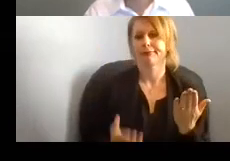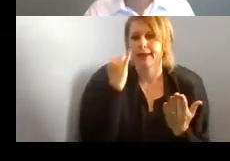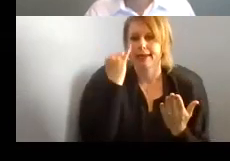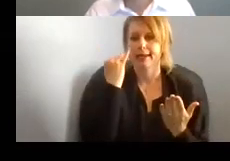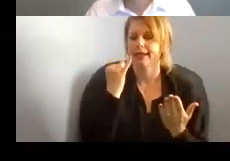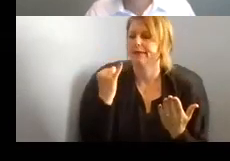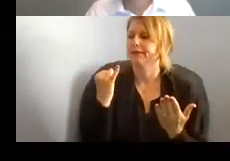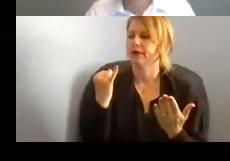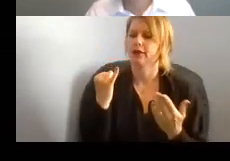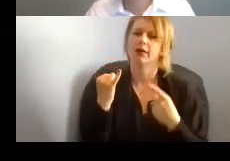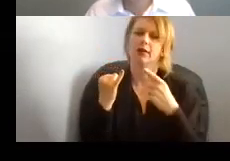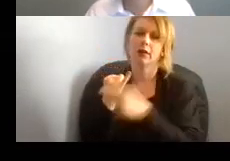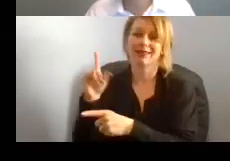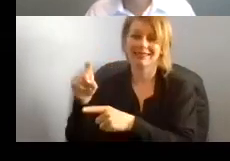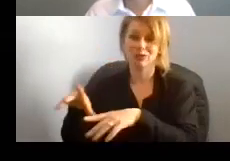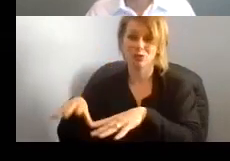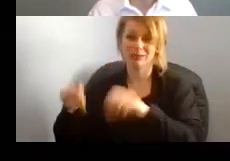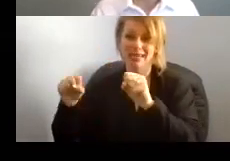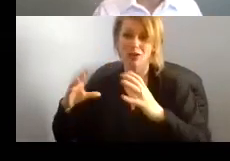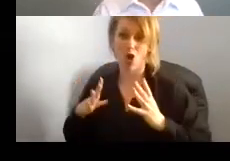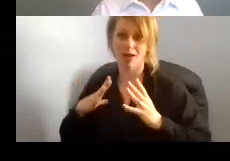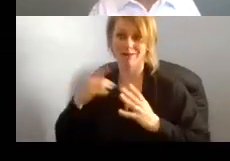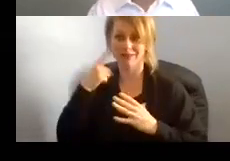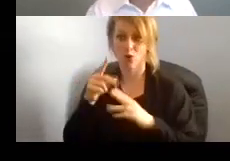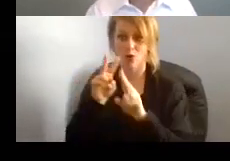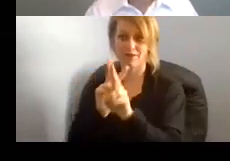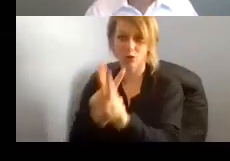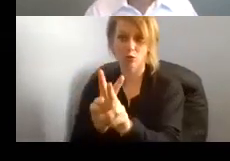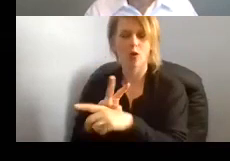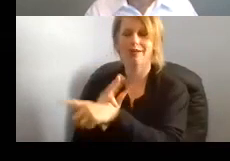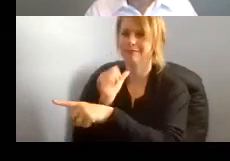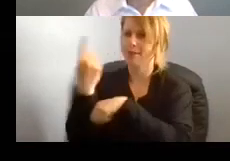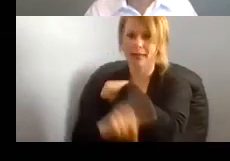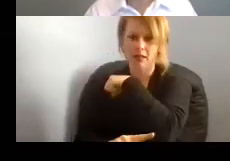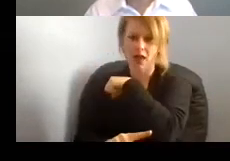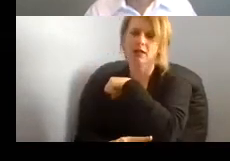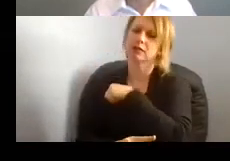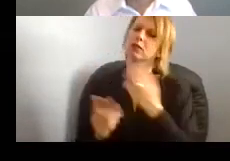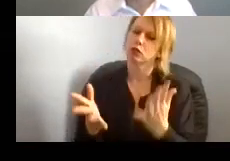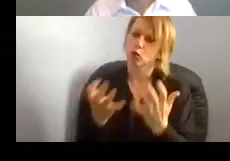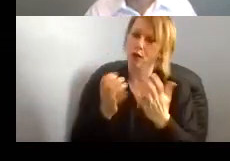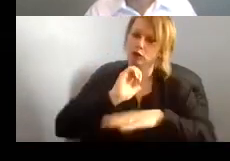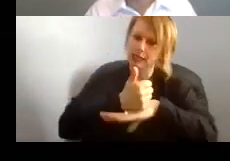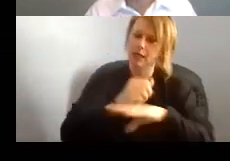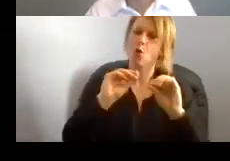they’re not penalized for that. So you want to set up organizational supports for educators.